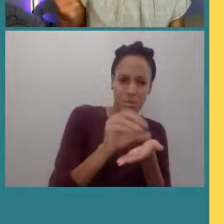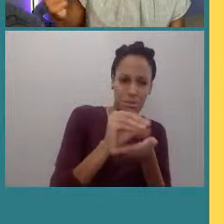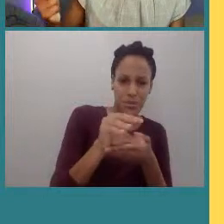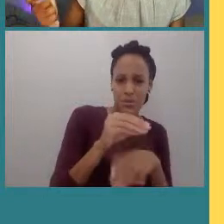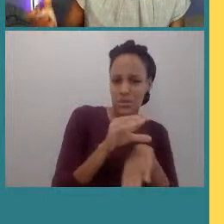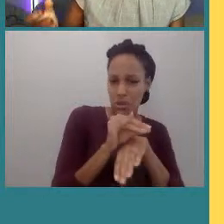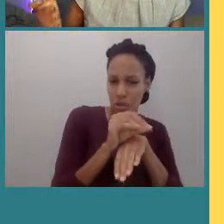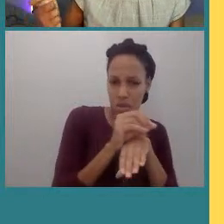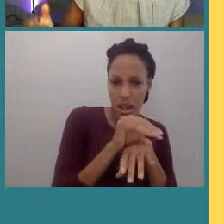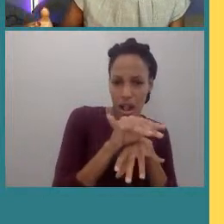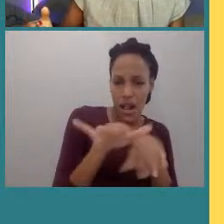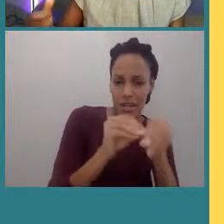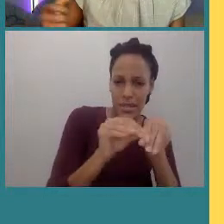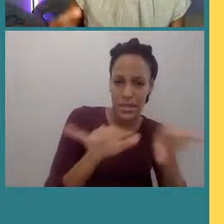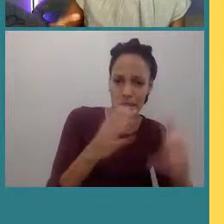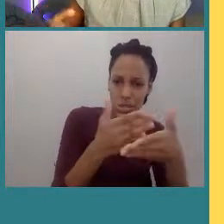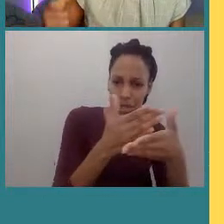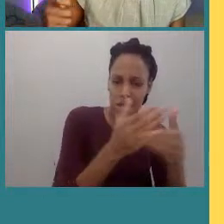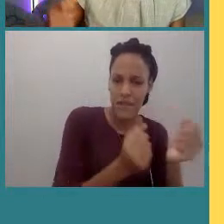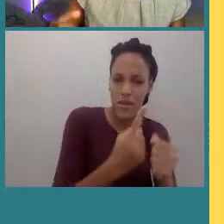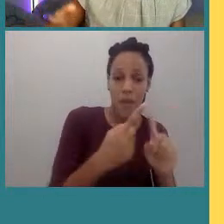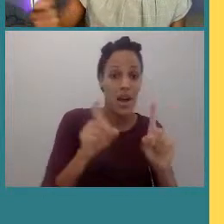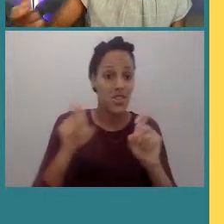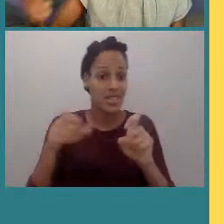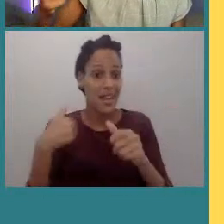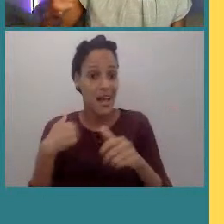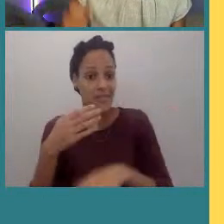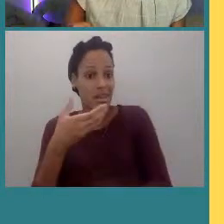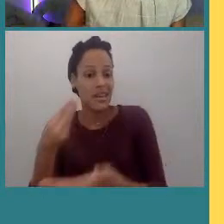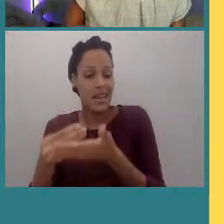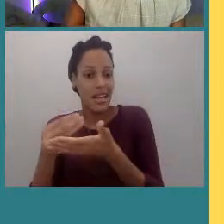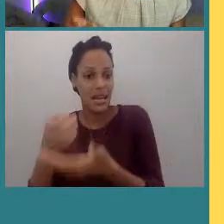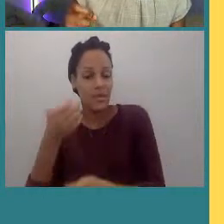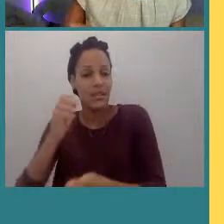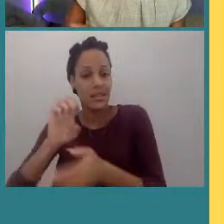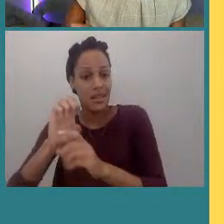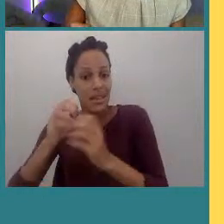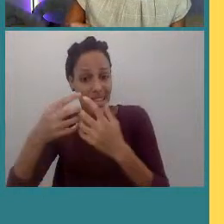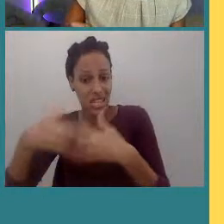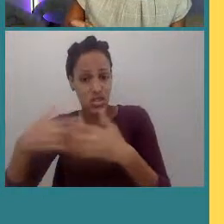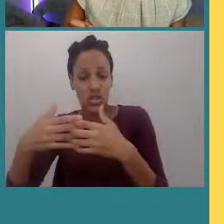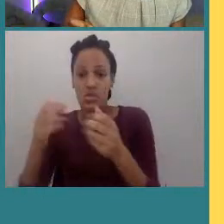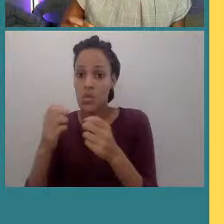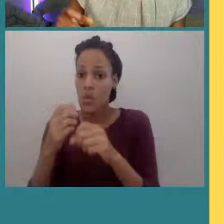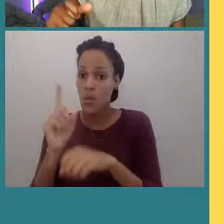engine for we can get to a place where we are actually making money on our art, right?